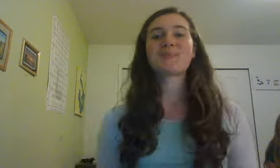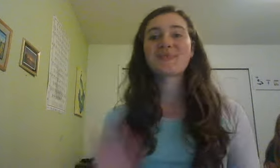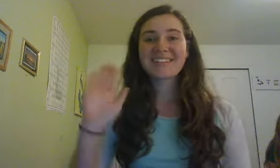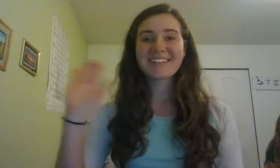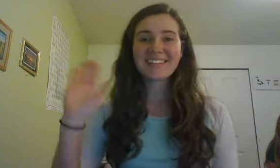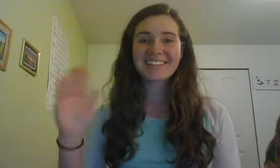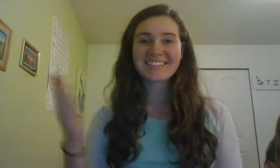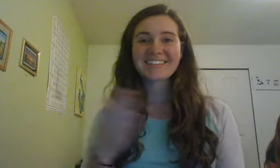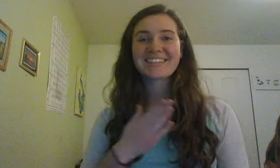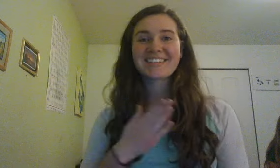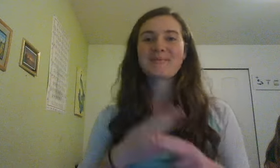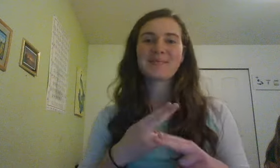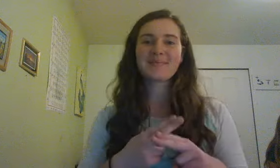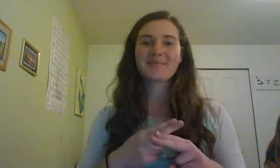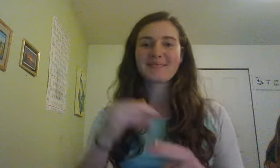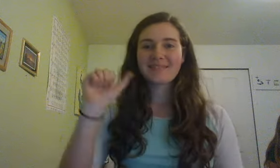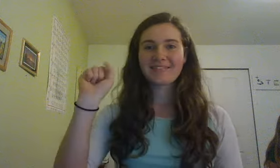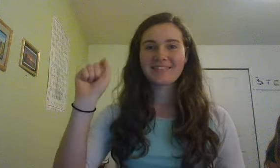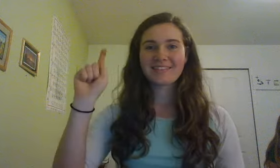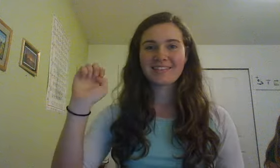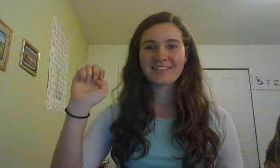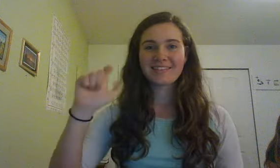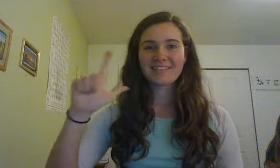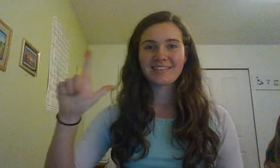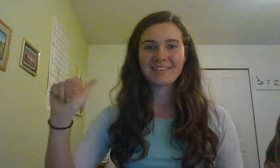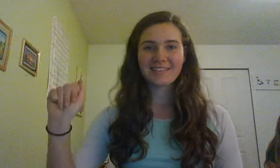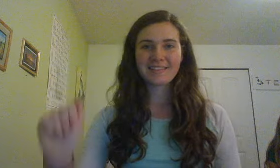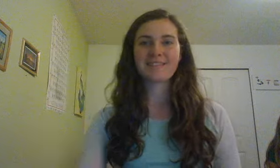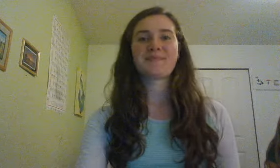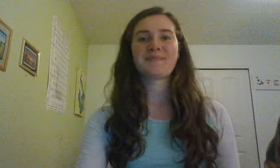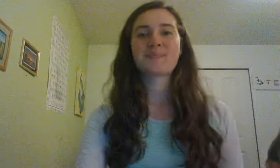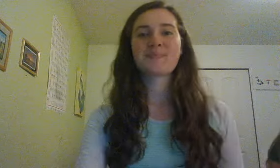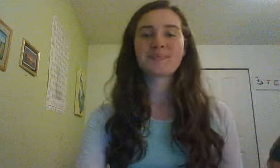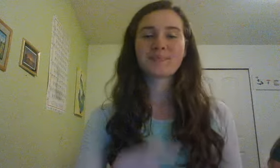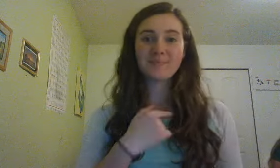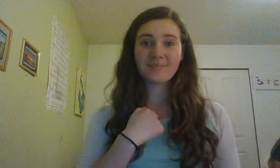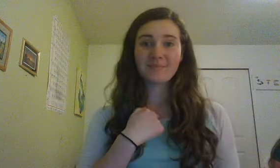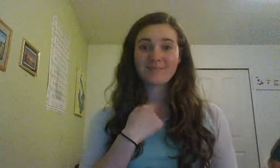Hi! My name is Stella.